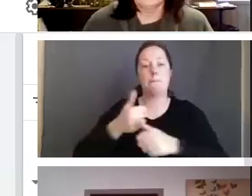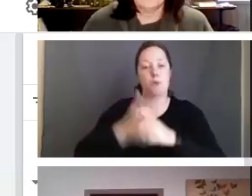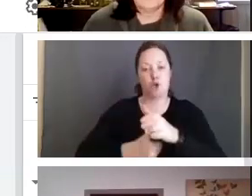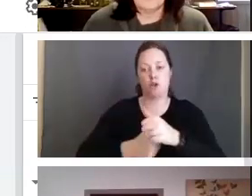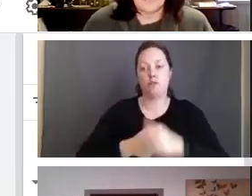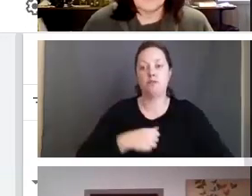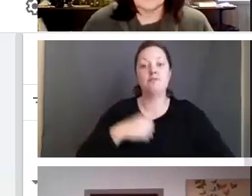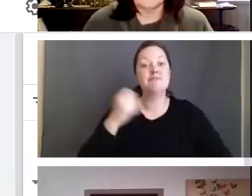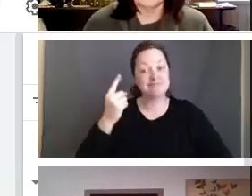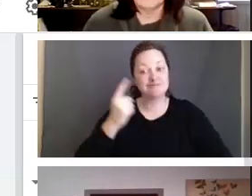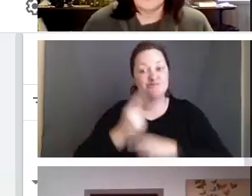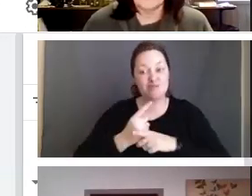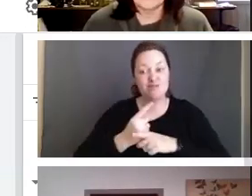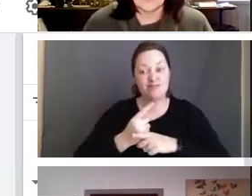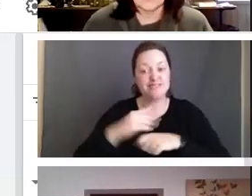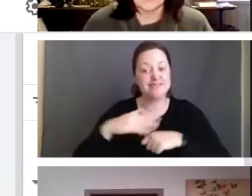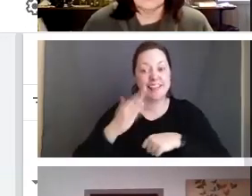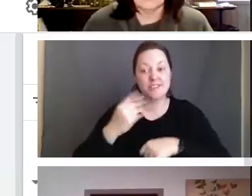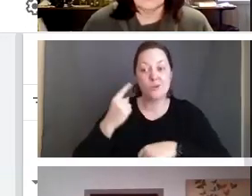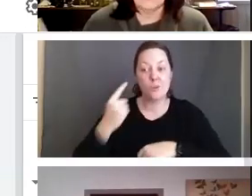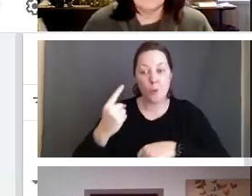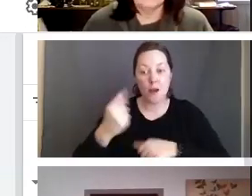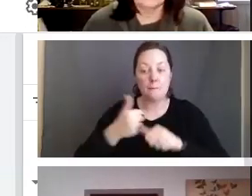what was learned by watching that career video.